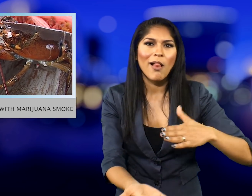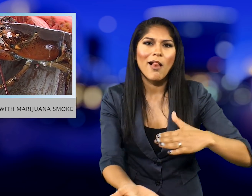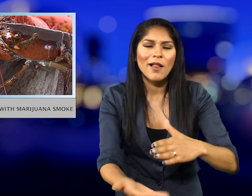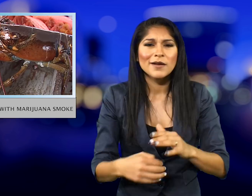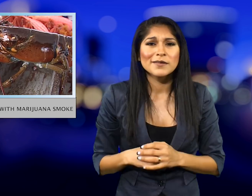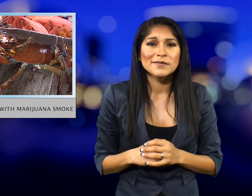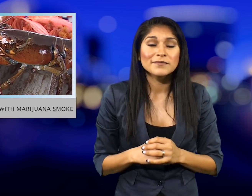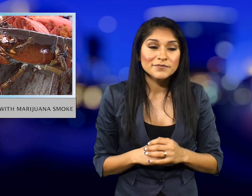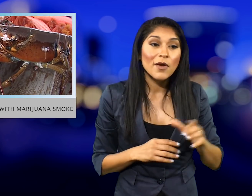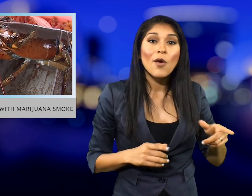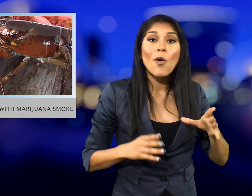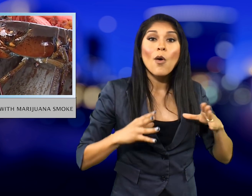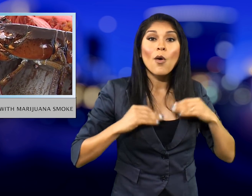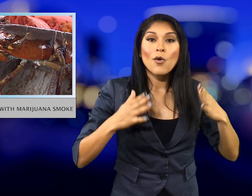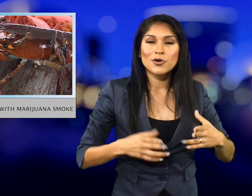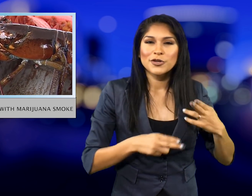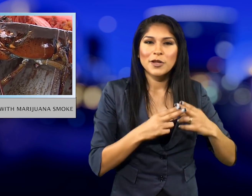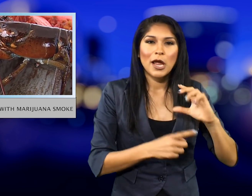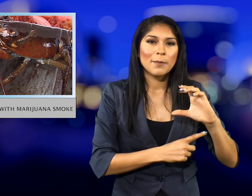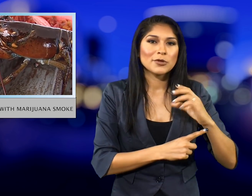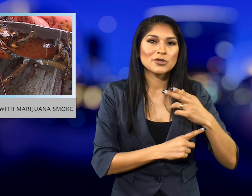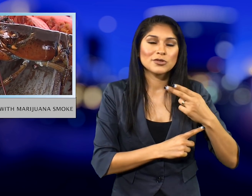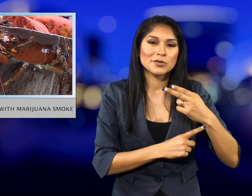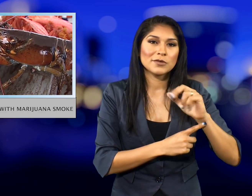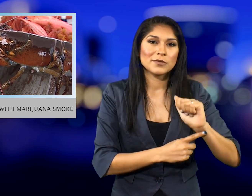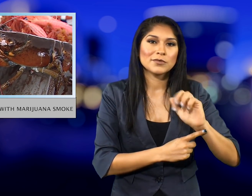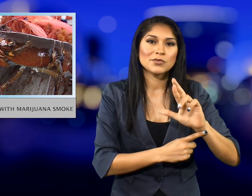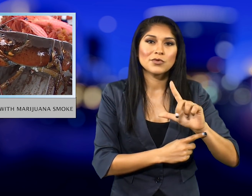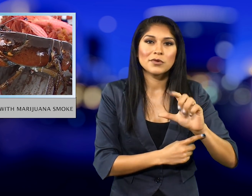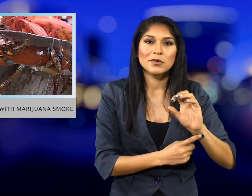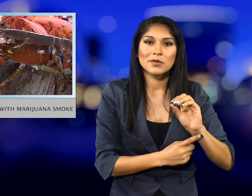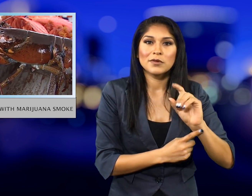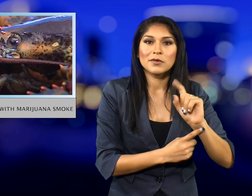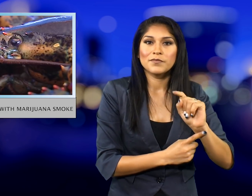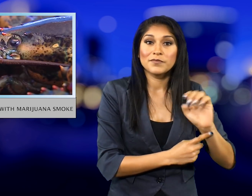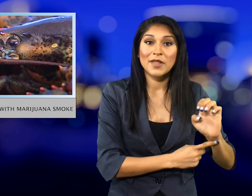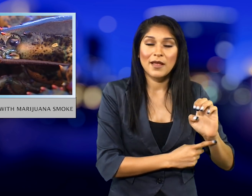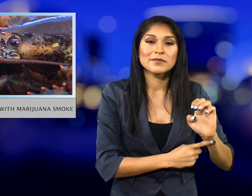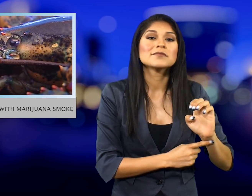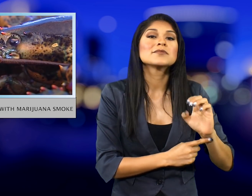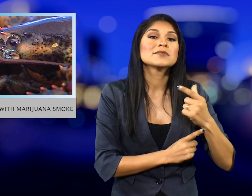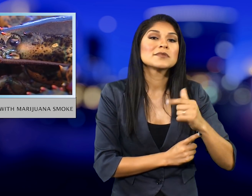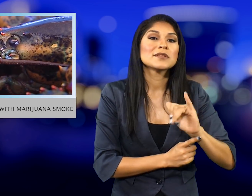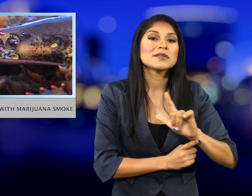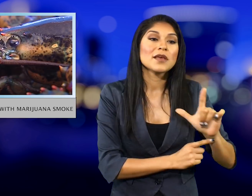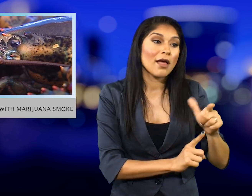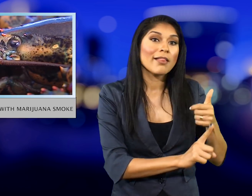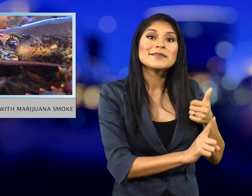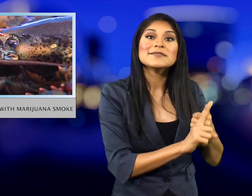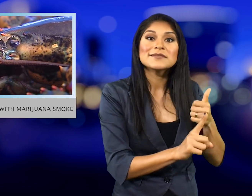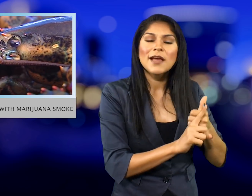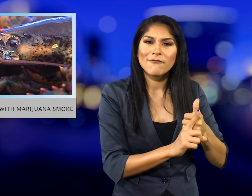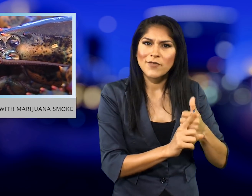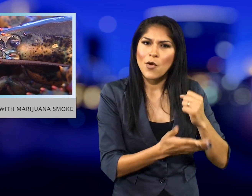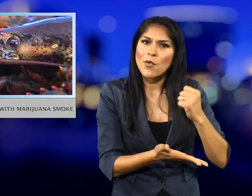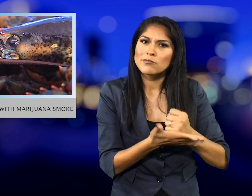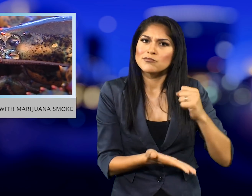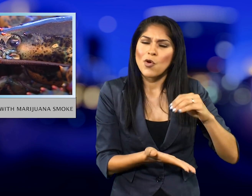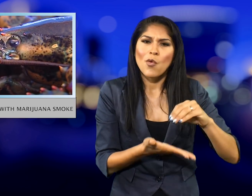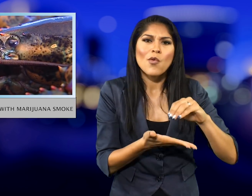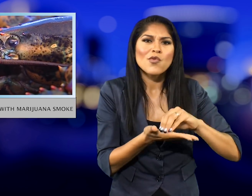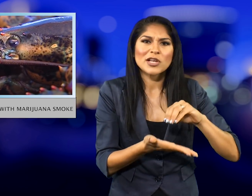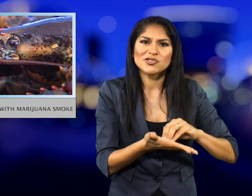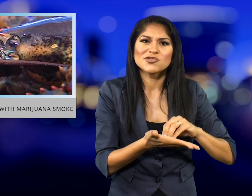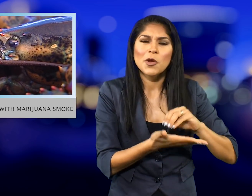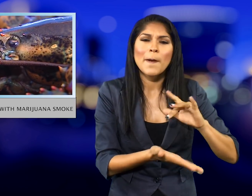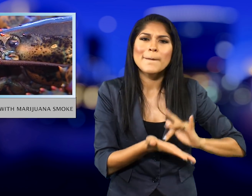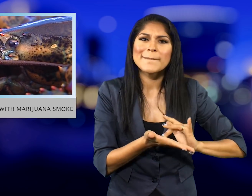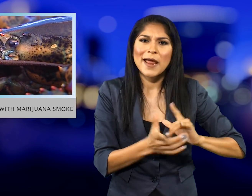Owner Charlotte Gill, a registered medical marijuana caregiver, says it's an attempt